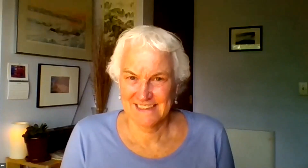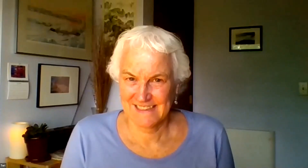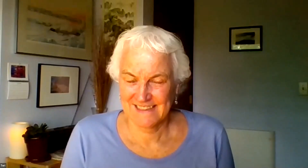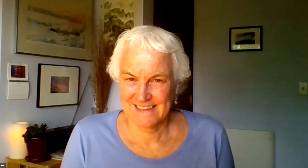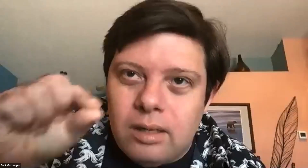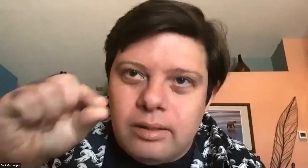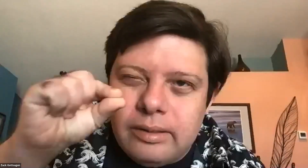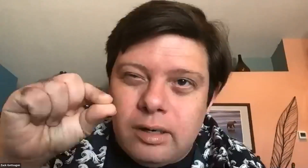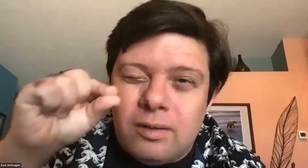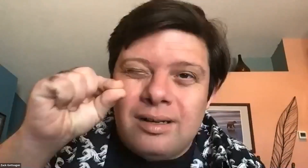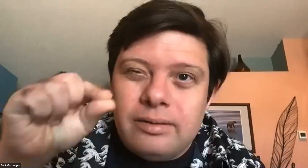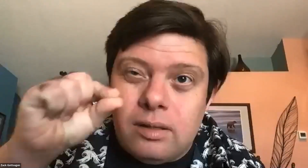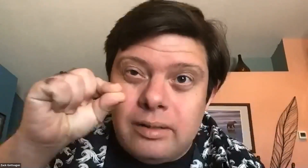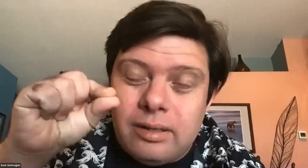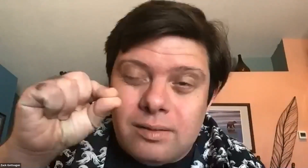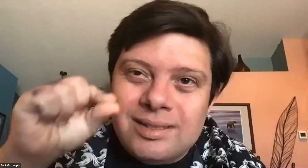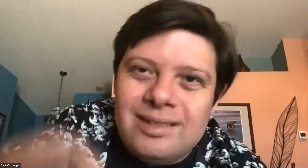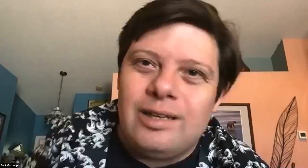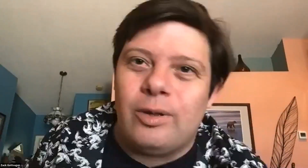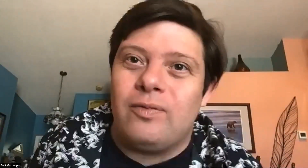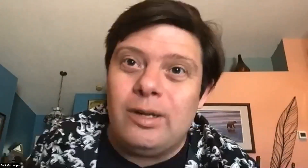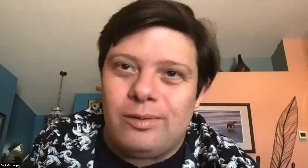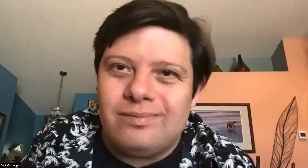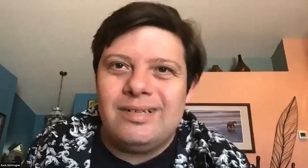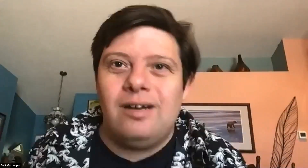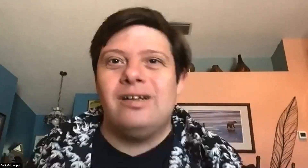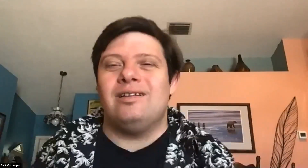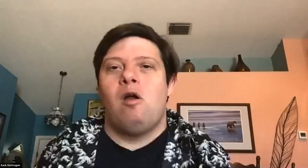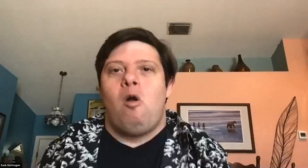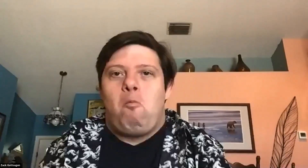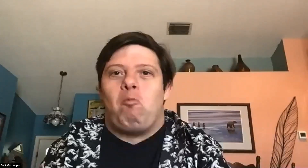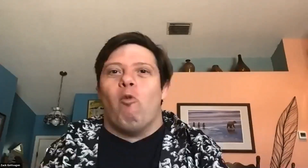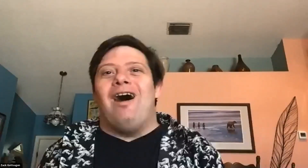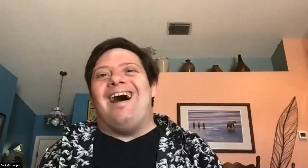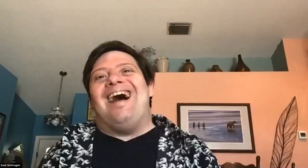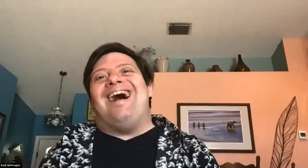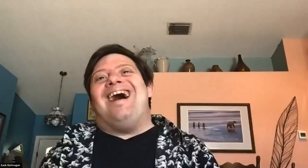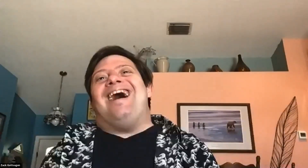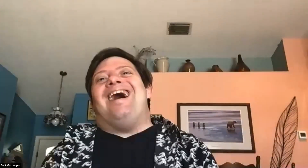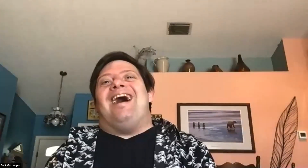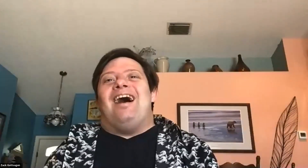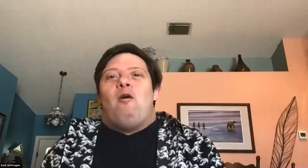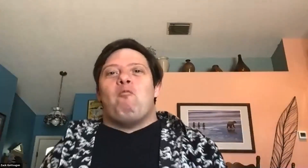that one. Is that a good one to watch? Yeah. A really good one, yes.